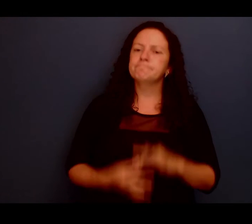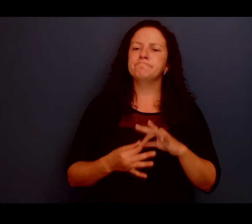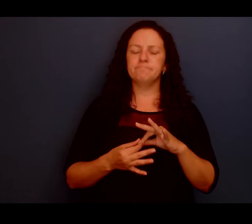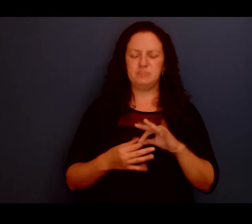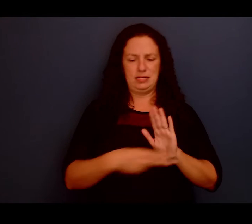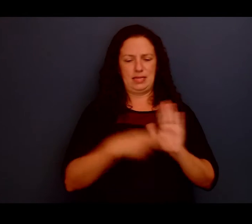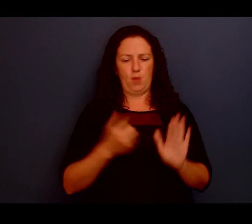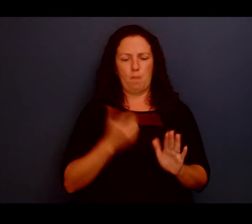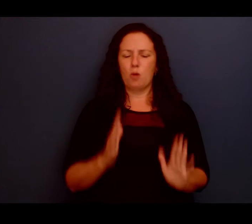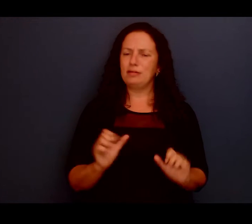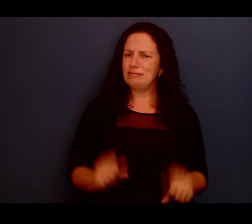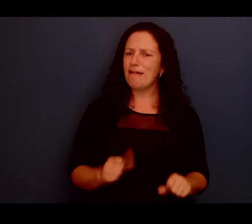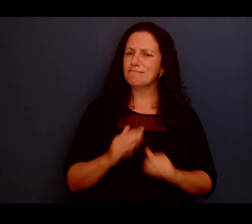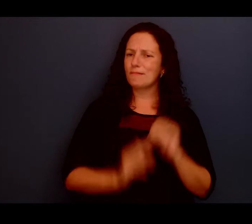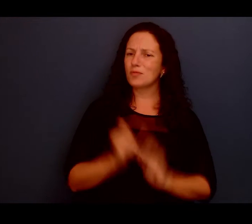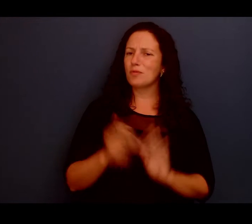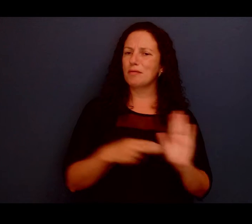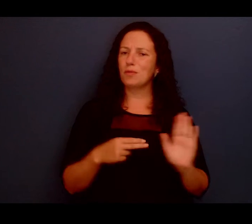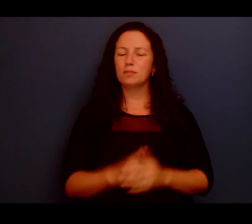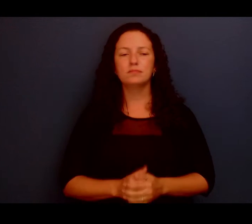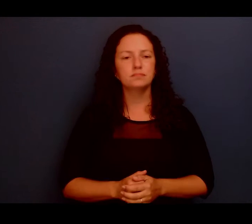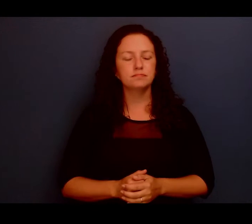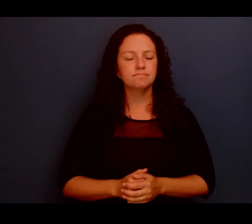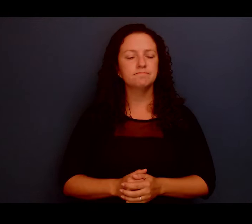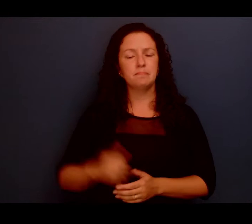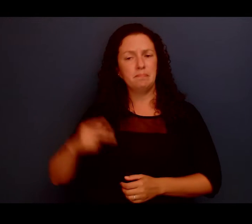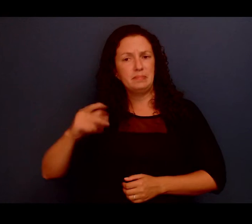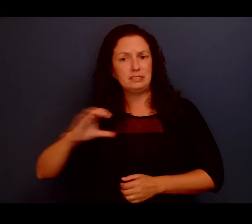calling myself a poet. PCC has played a role in my writing career